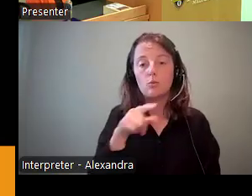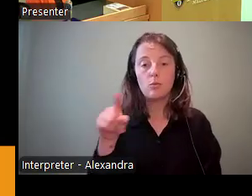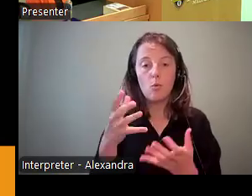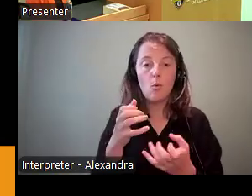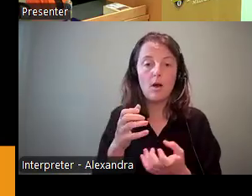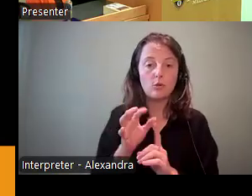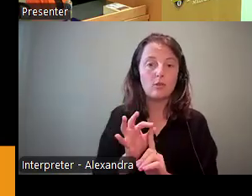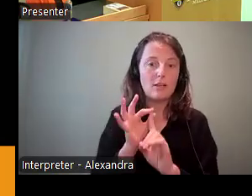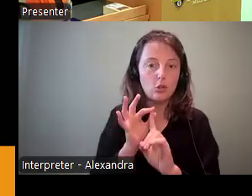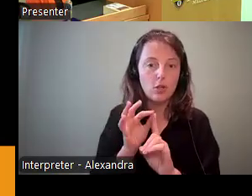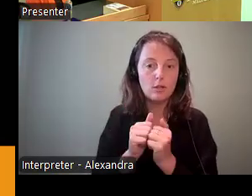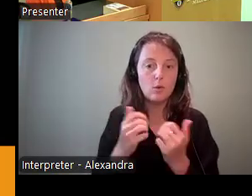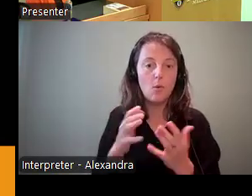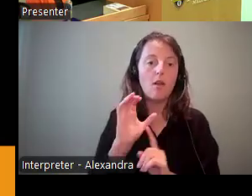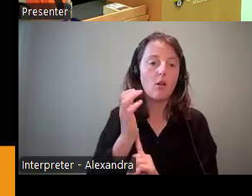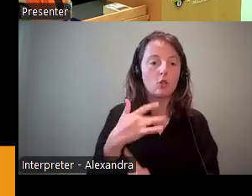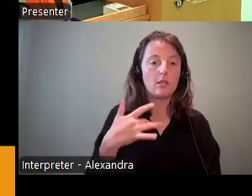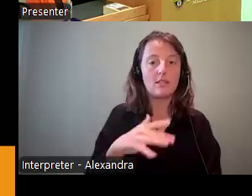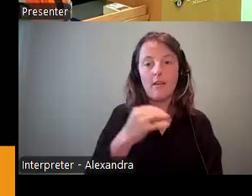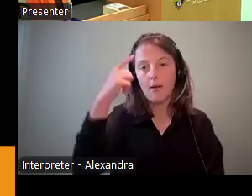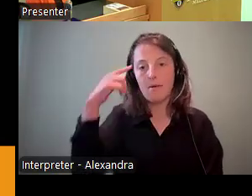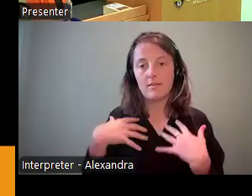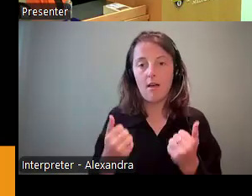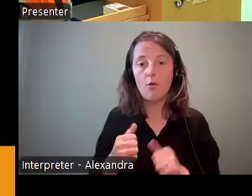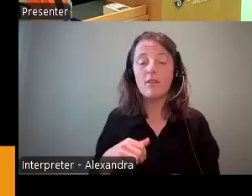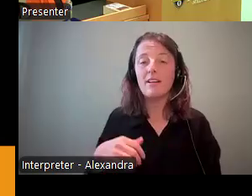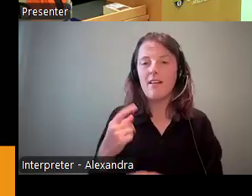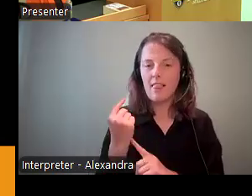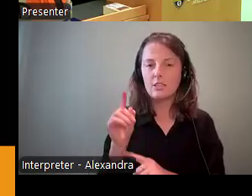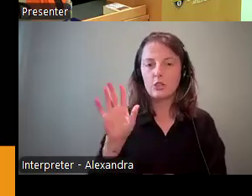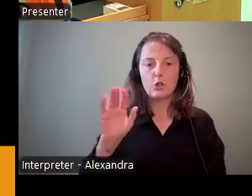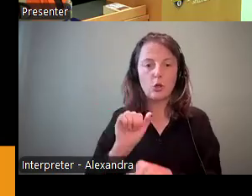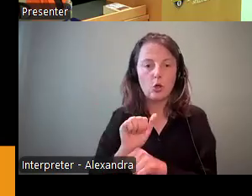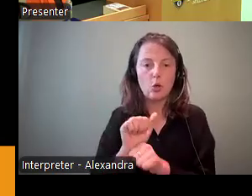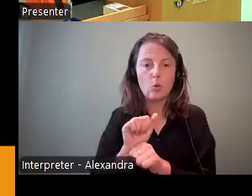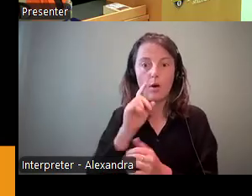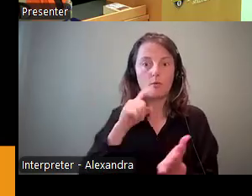This year, I believe it was last year, her work earned her the attention of USA leaders magazine